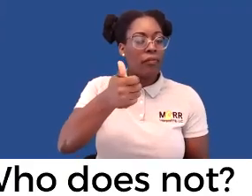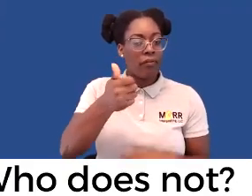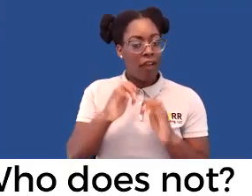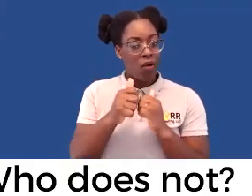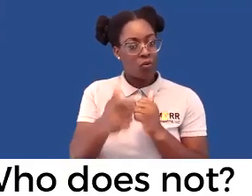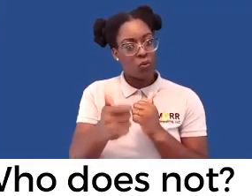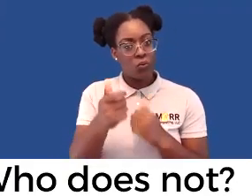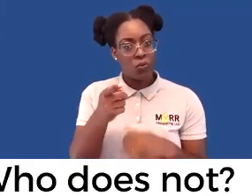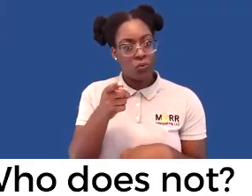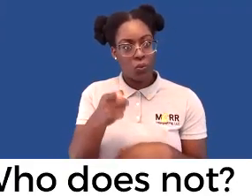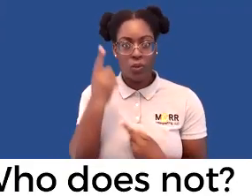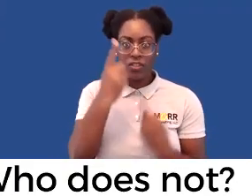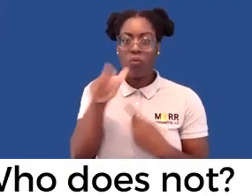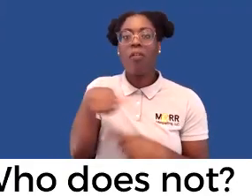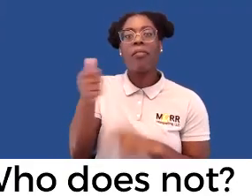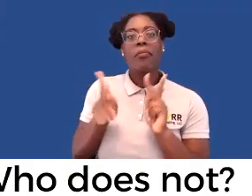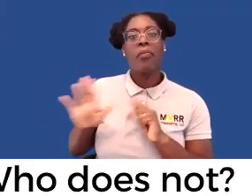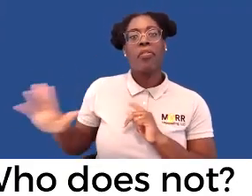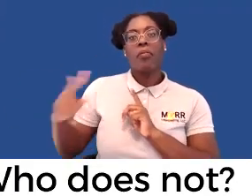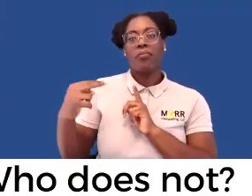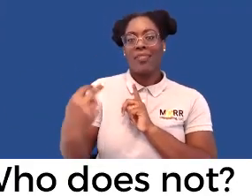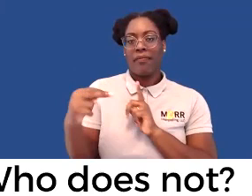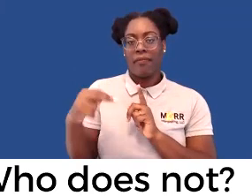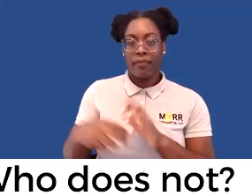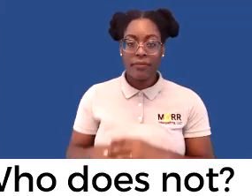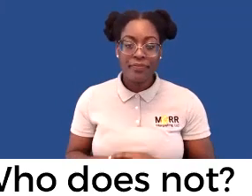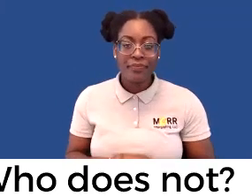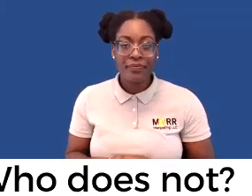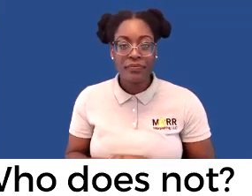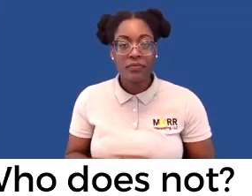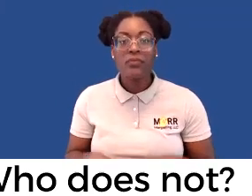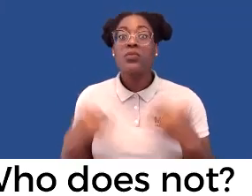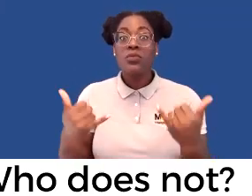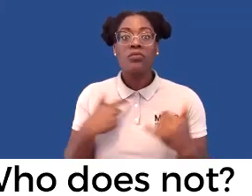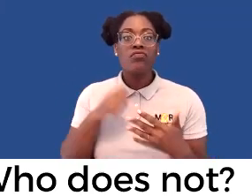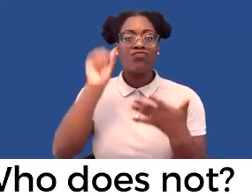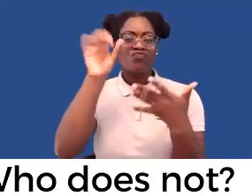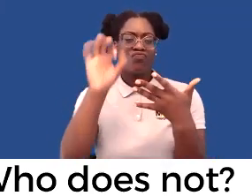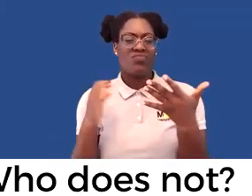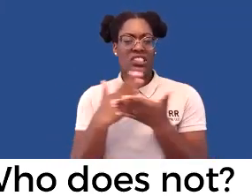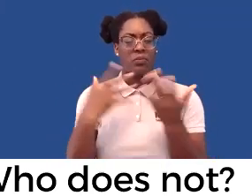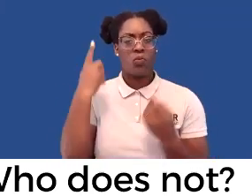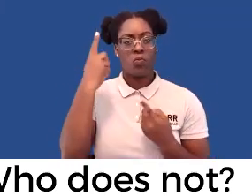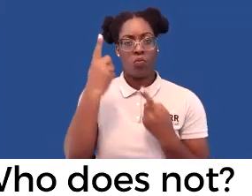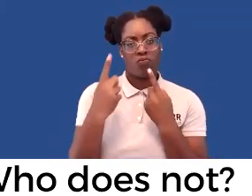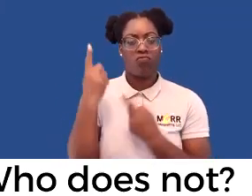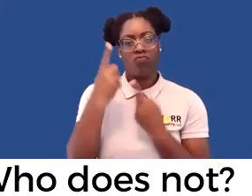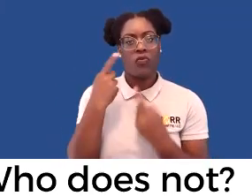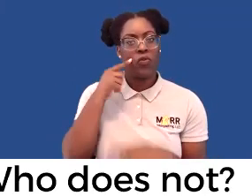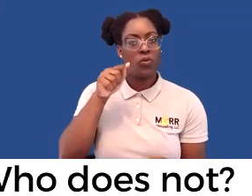So a few questions to consider at this point. I will read through these, but I think that they might inform our discussion